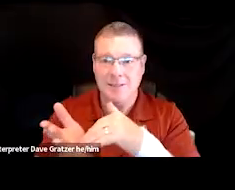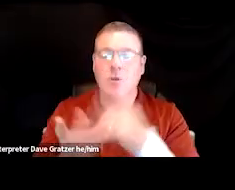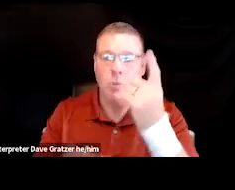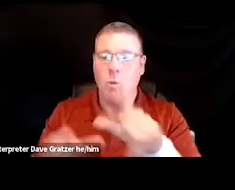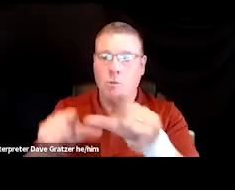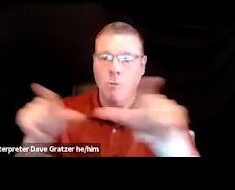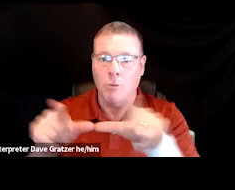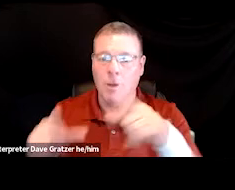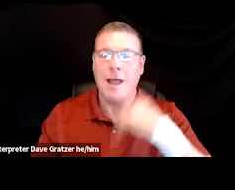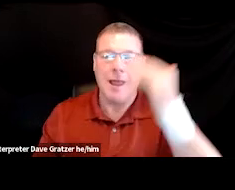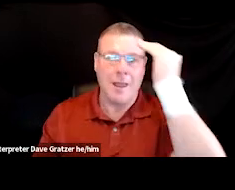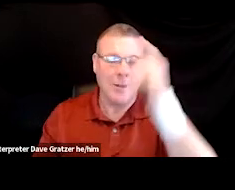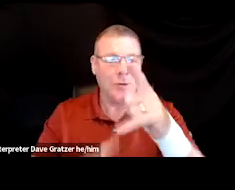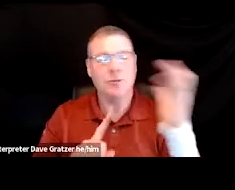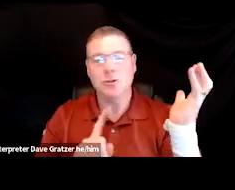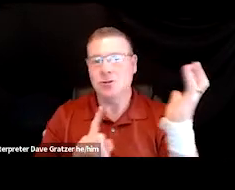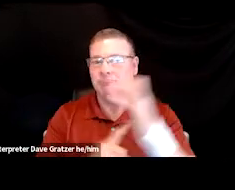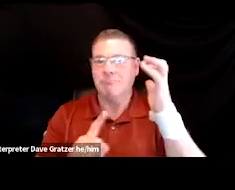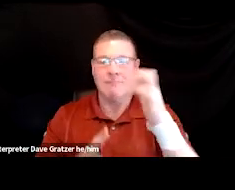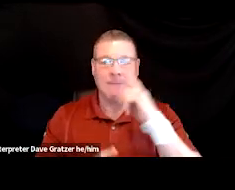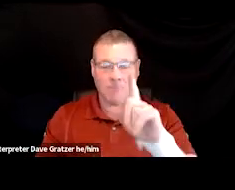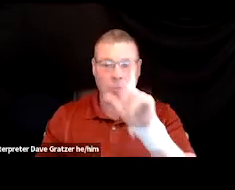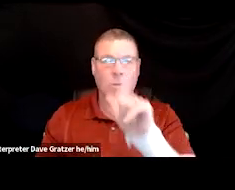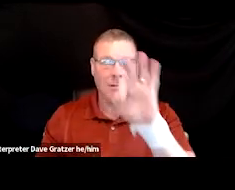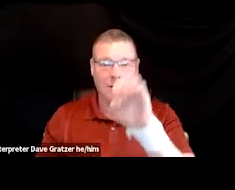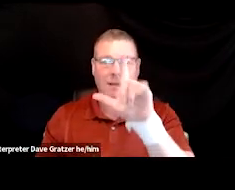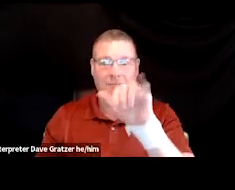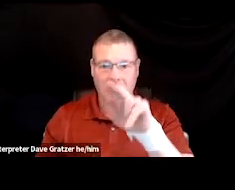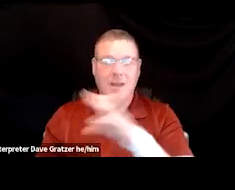I know Jennifer's a champion for the Lifeline and oversees the excellent work they're doing